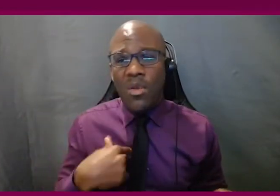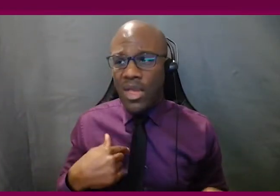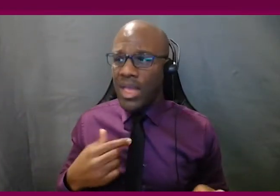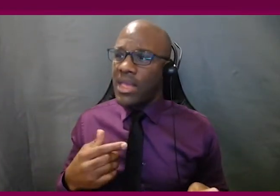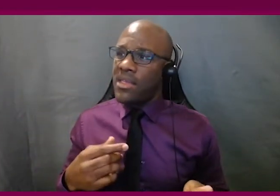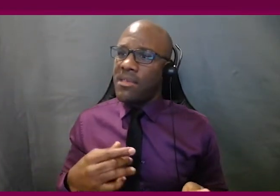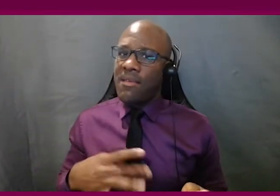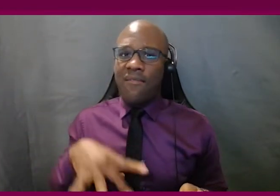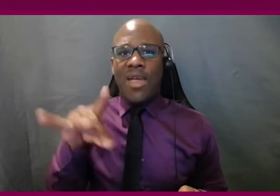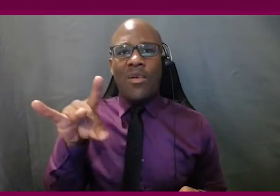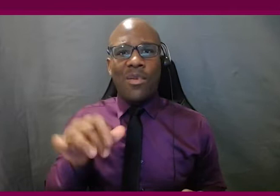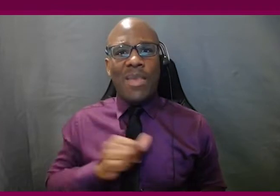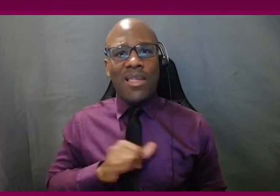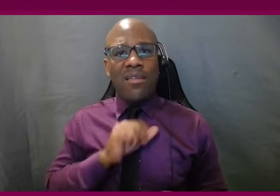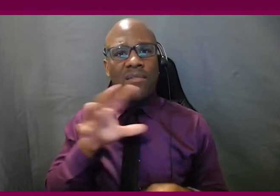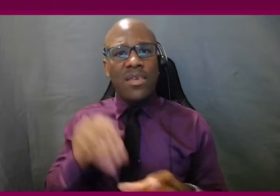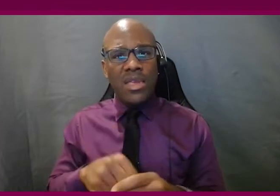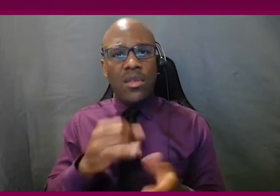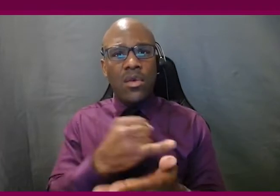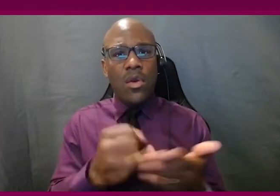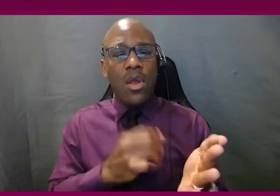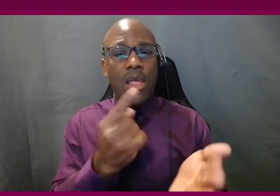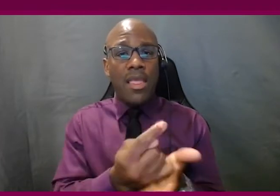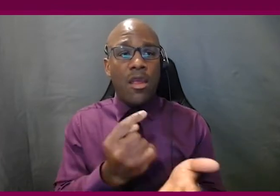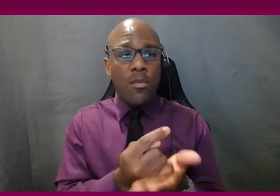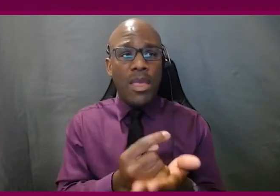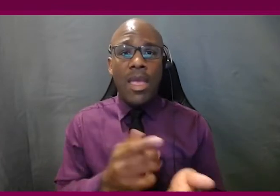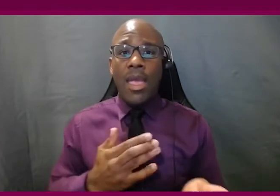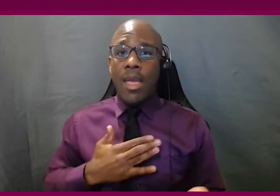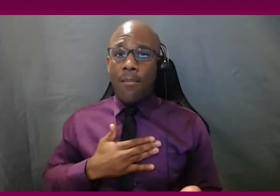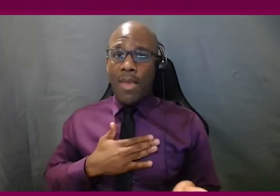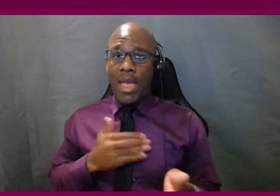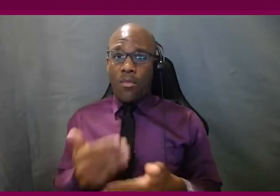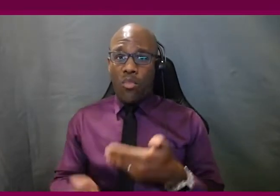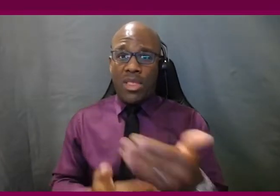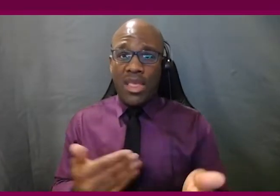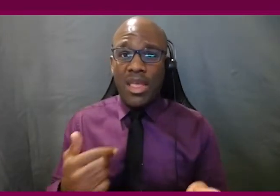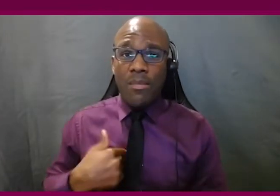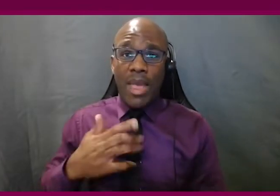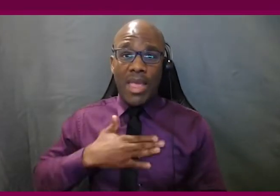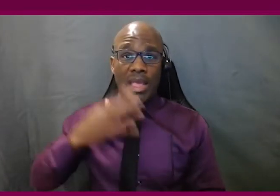own lived experiences of disability and found a lot of healing through that just for myself